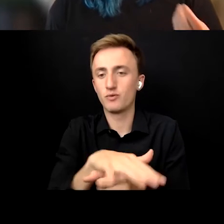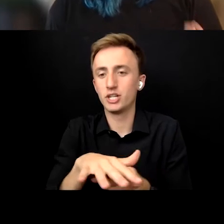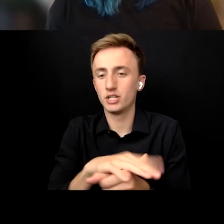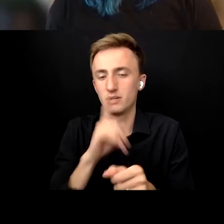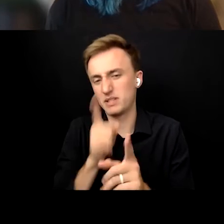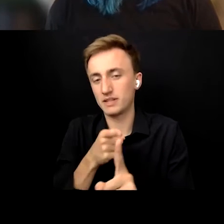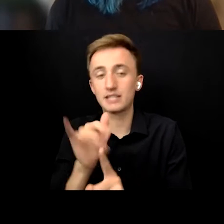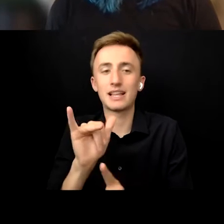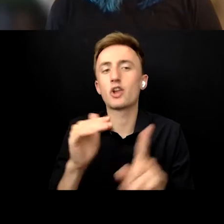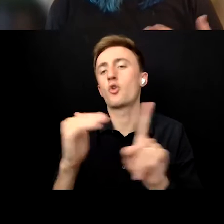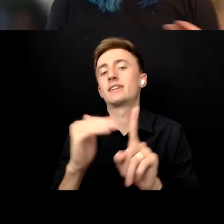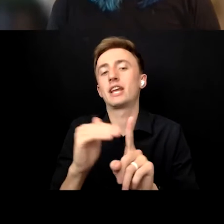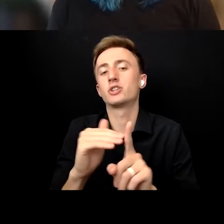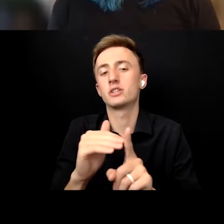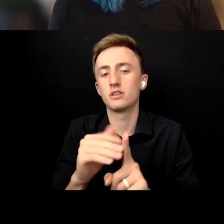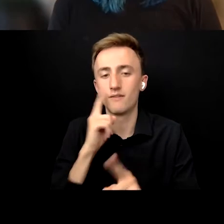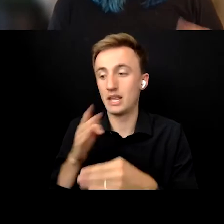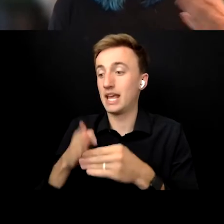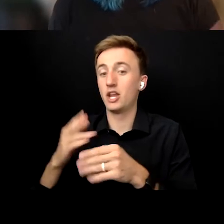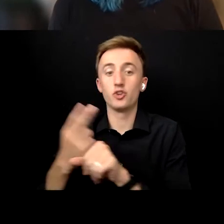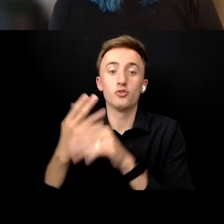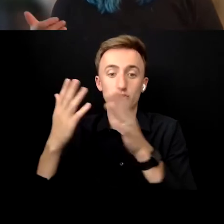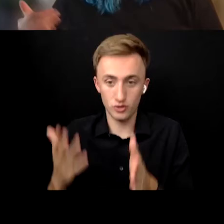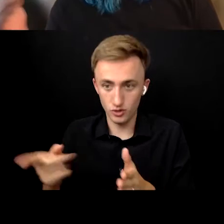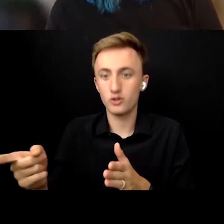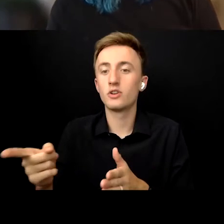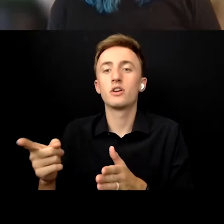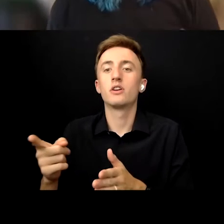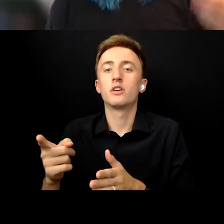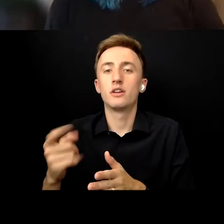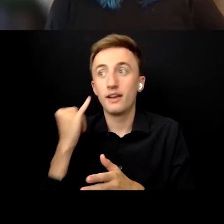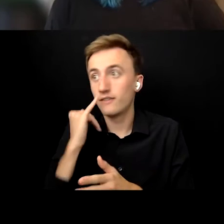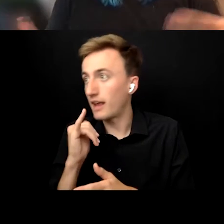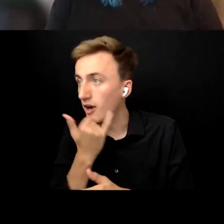notification to the end user to go check something out. There is an error, there is a new message,